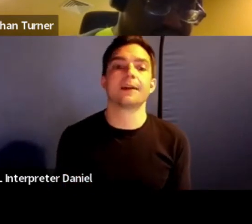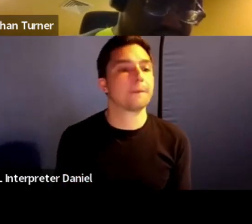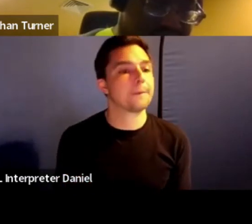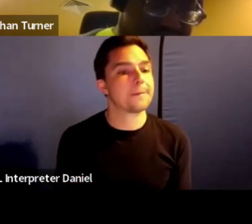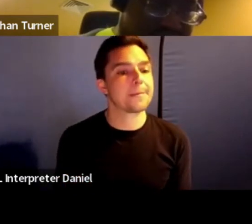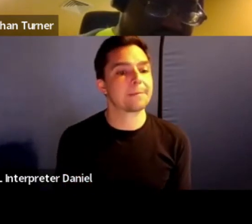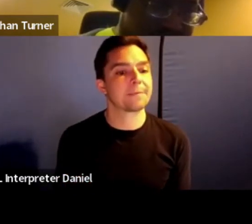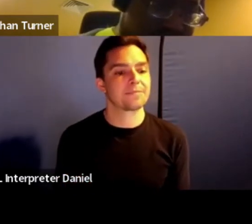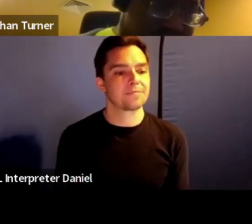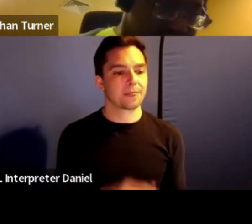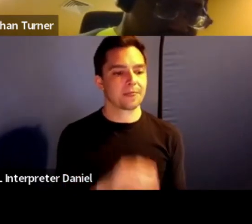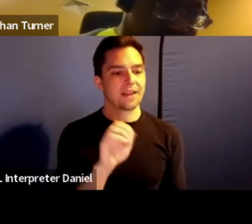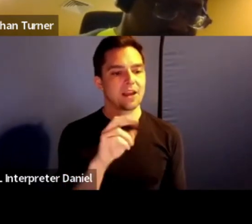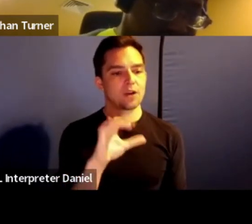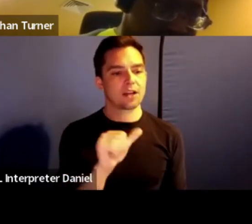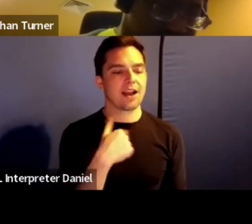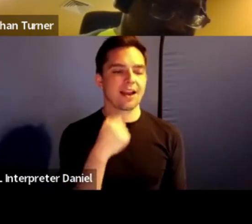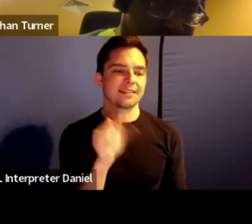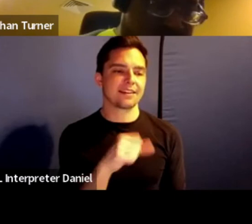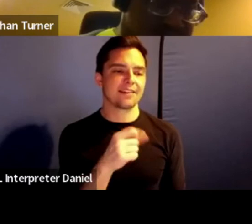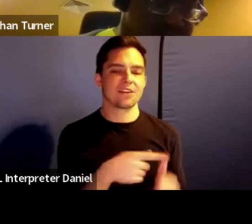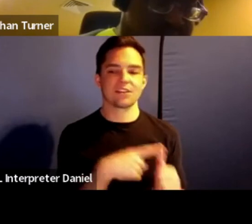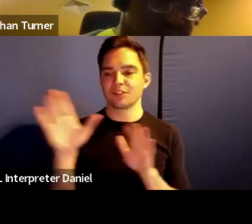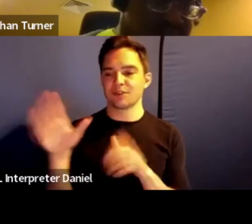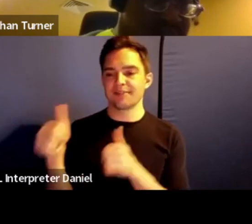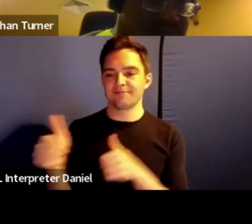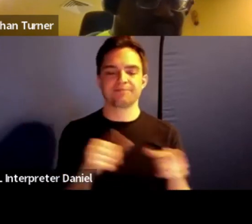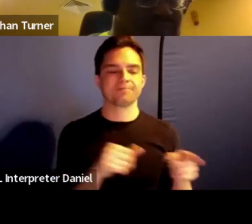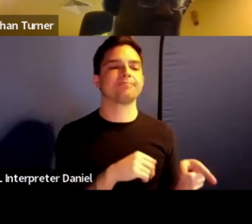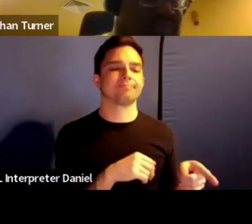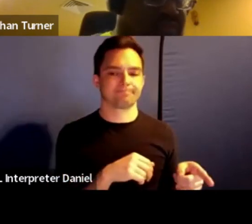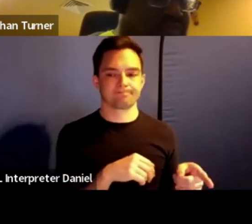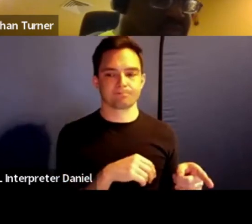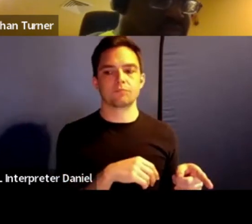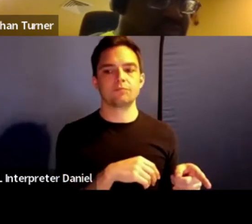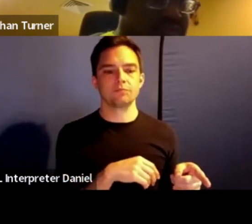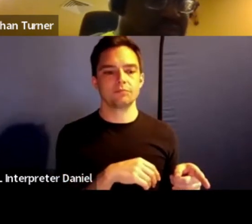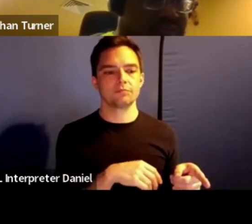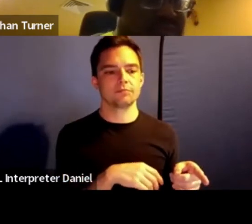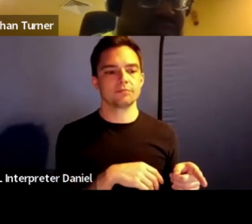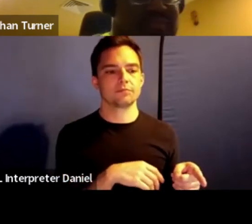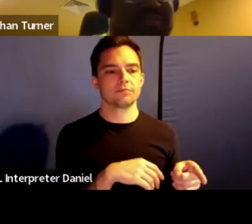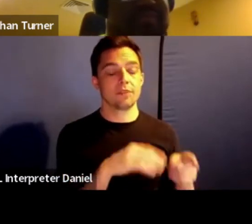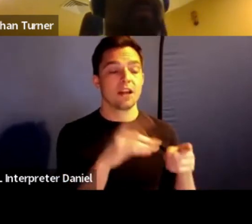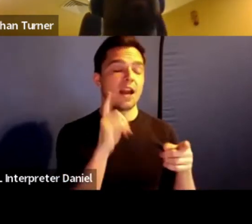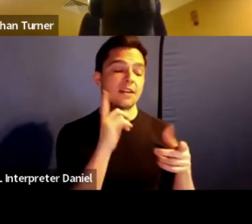Erica Andres: I can go first. Yeah. So I think that they are two distinct things. And that's